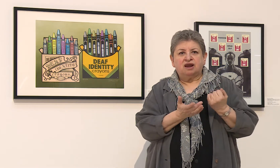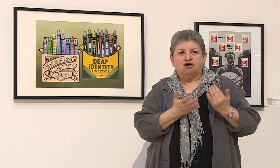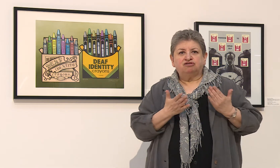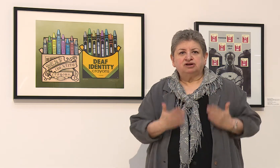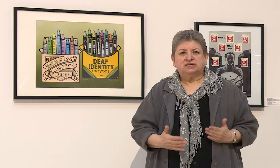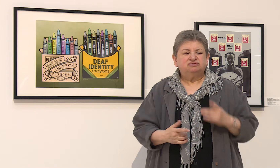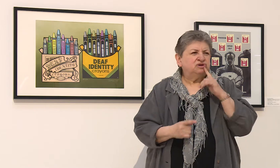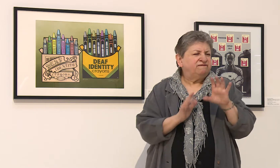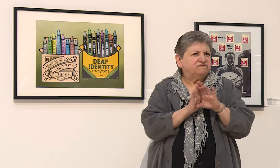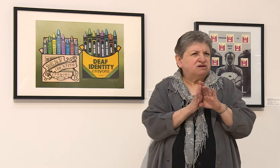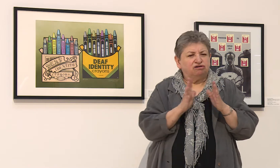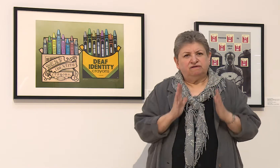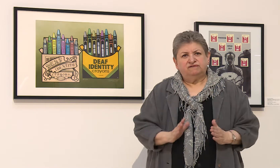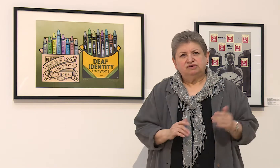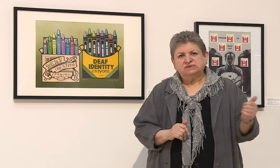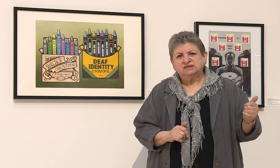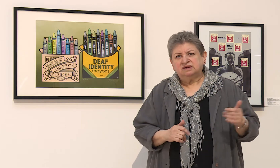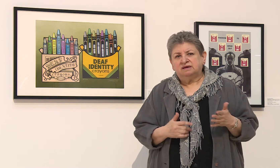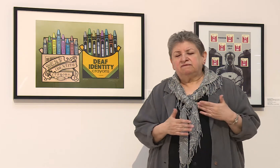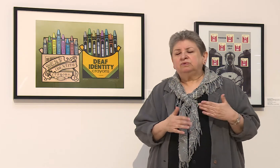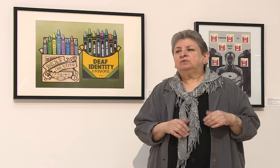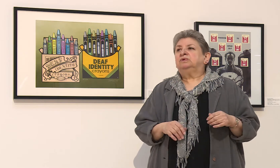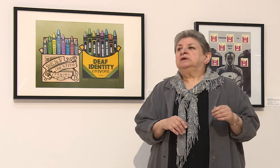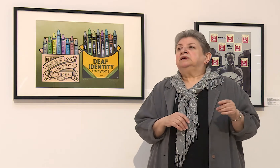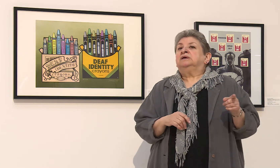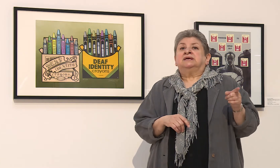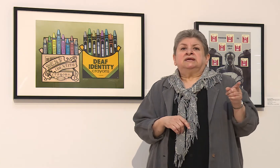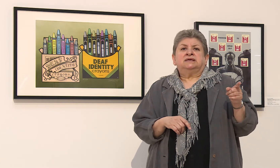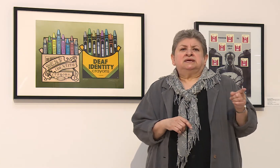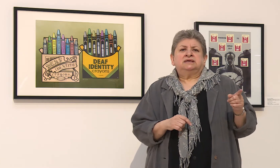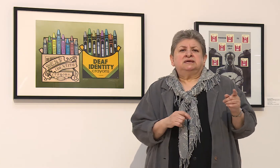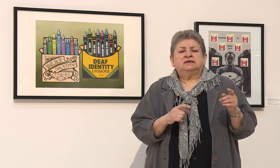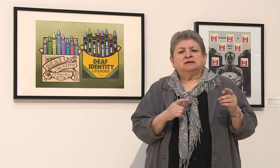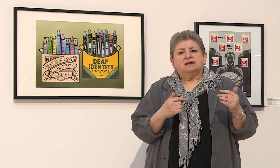he was more of a thinker than an artist. He was truly a photographer.